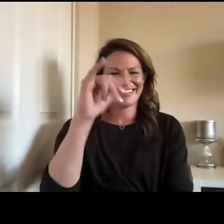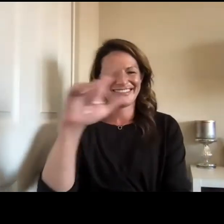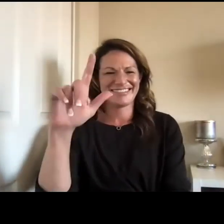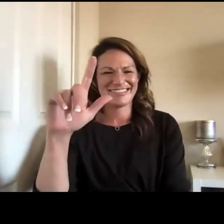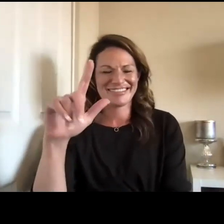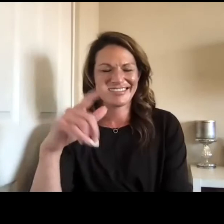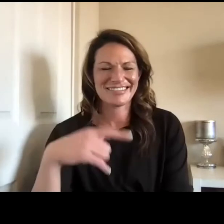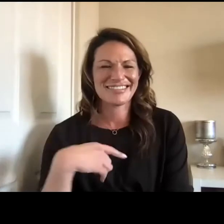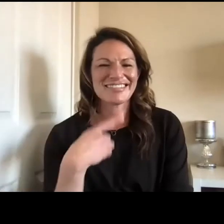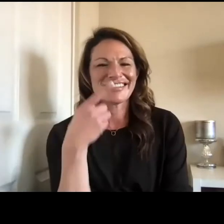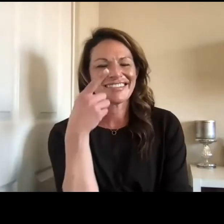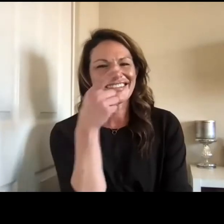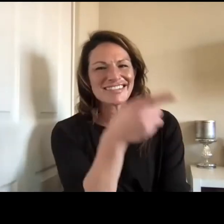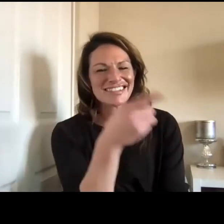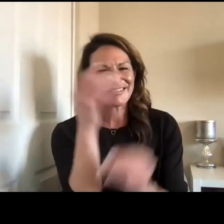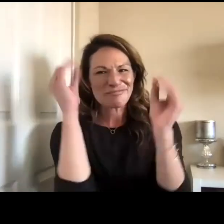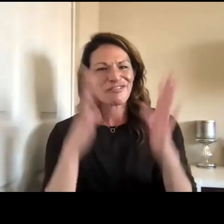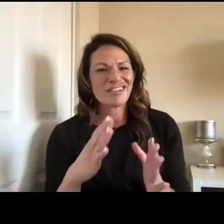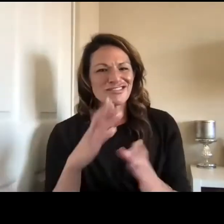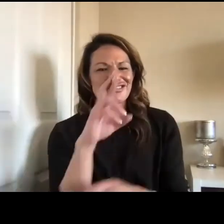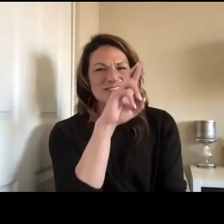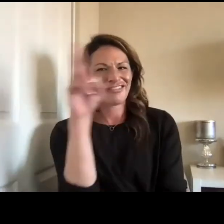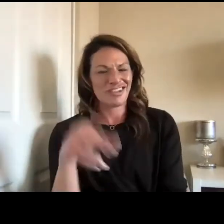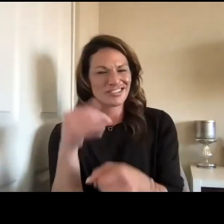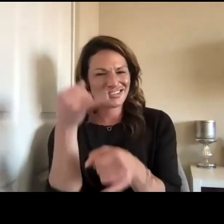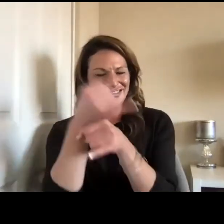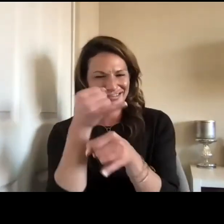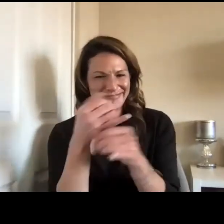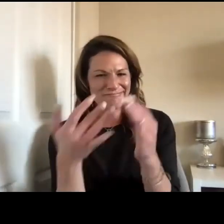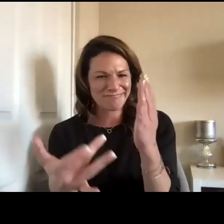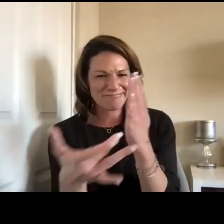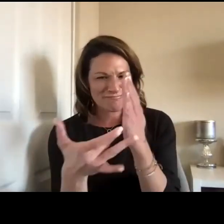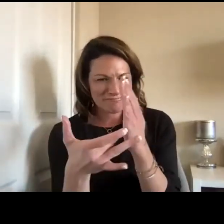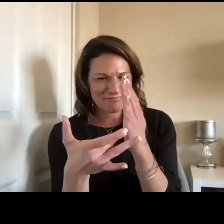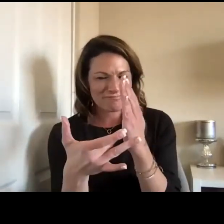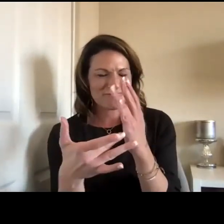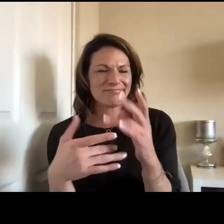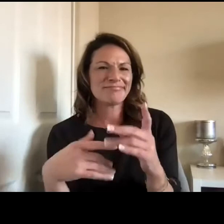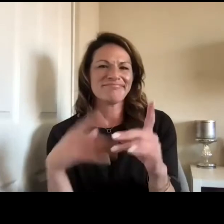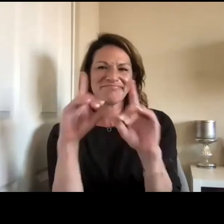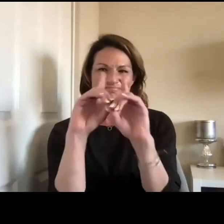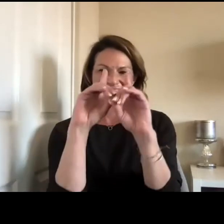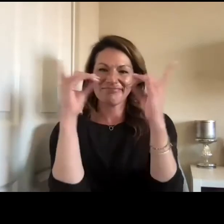Joseph Hill. He is a professor at Rochester institute of Technology